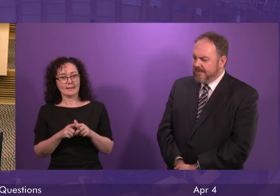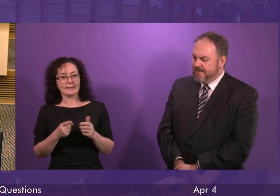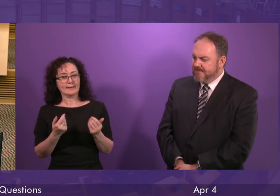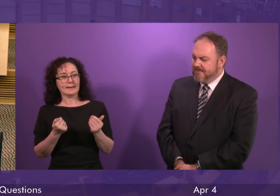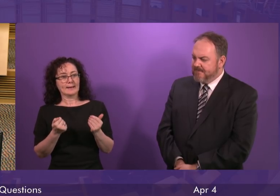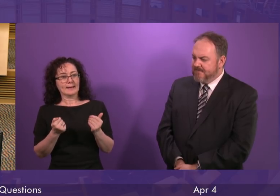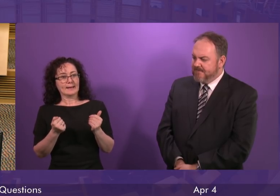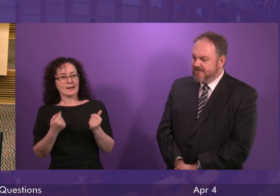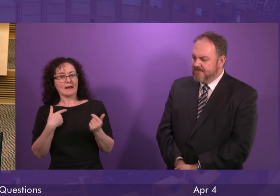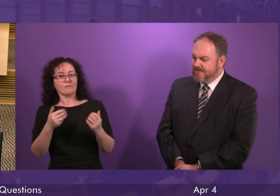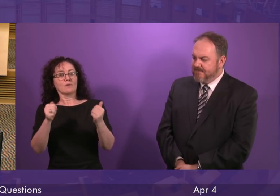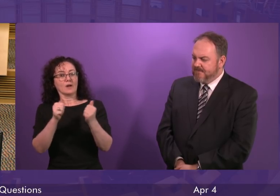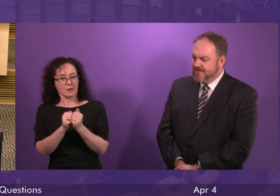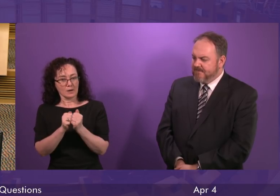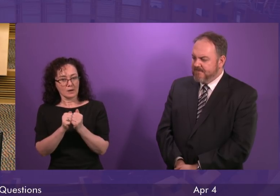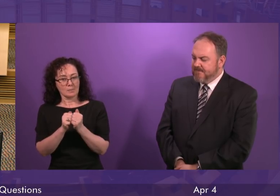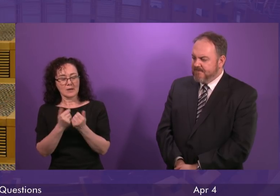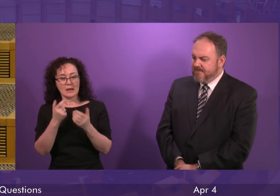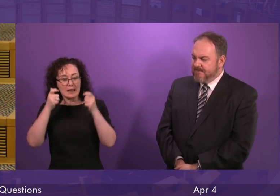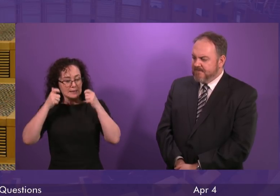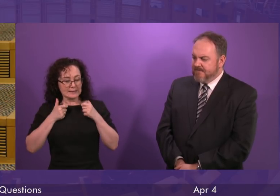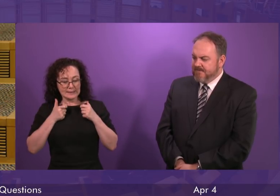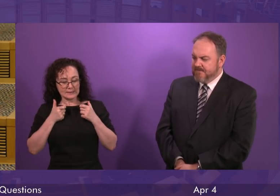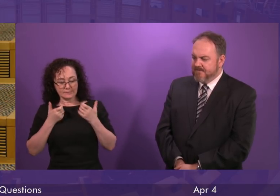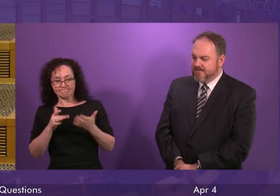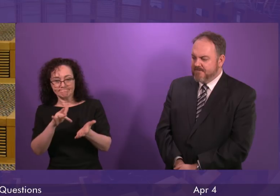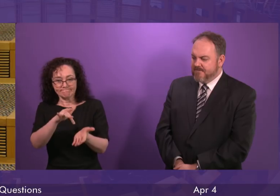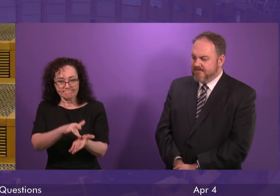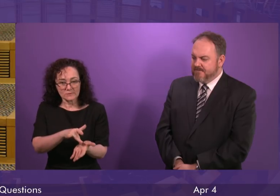to a legally binding withdrawal agreement being passed that would irrevocably take the